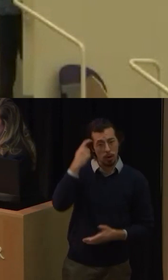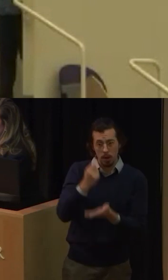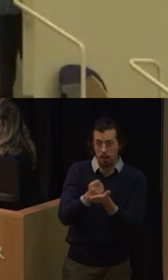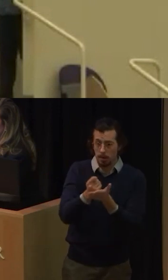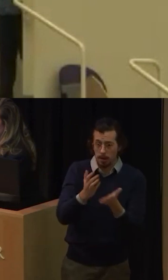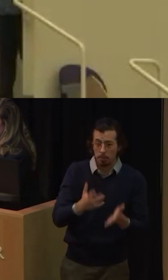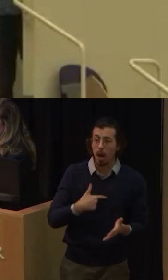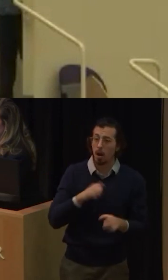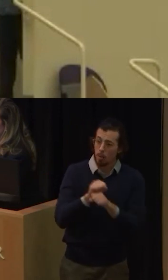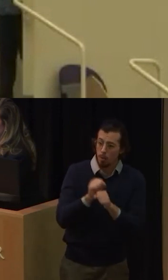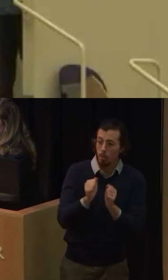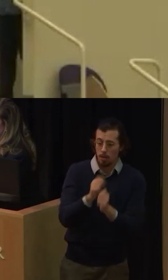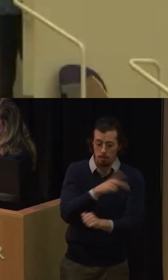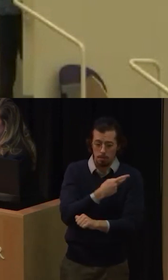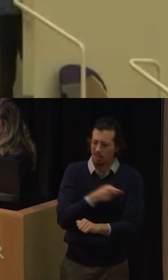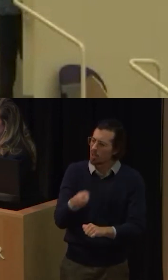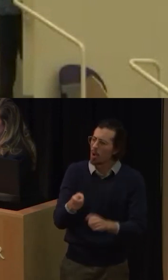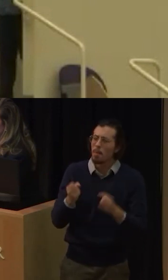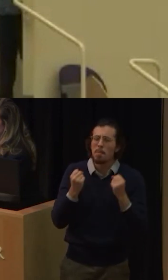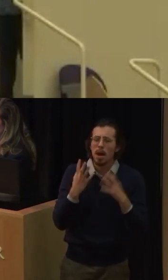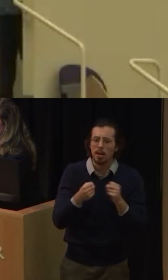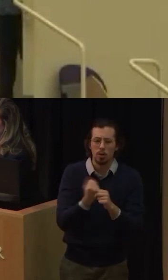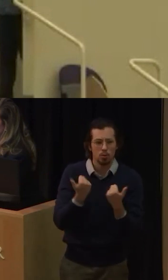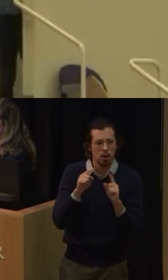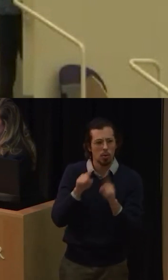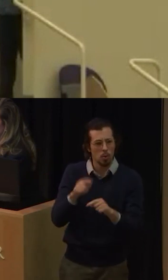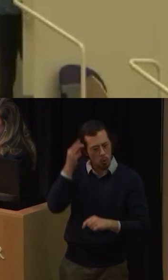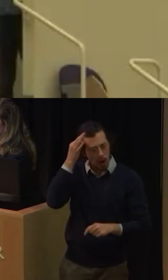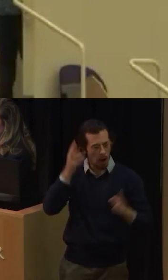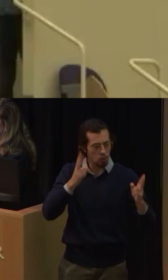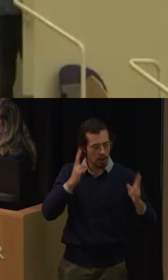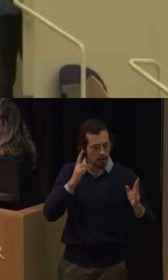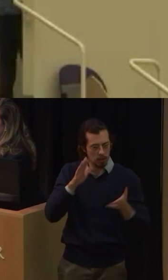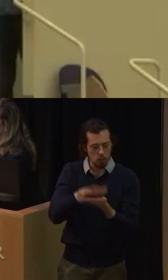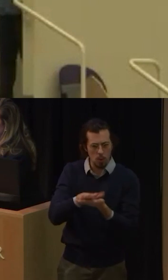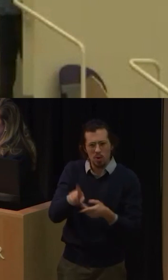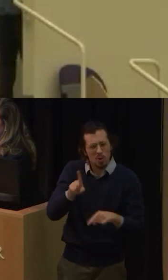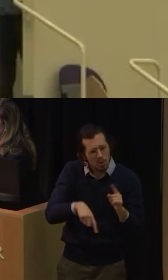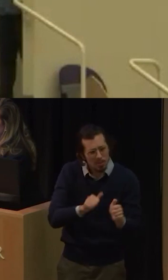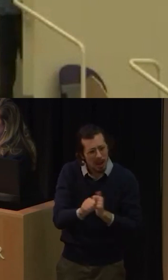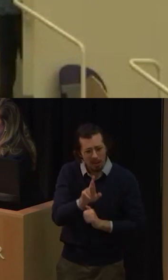For years, she tried to go to hairdressing school. She could not pass the Regents Exams